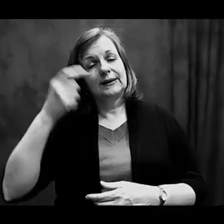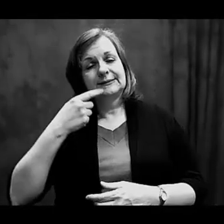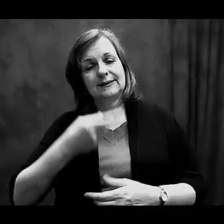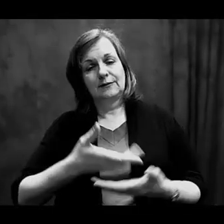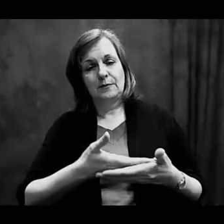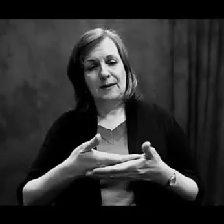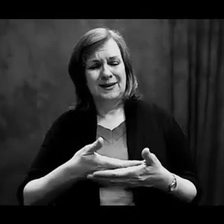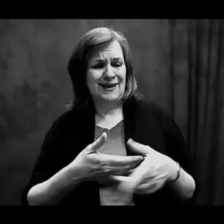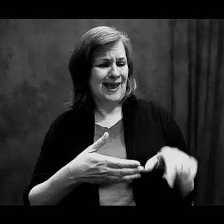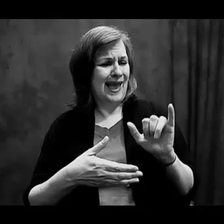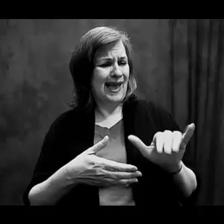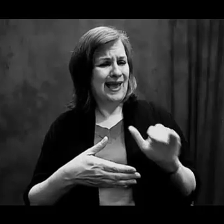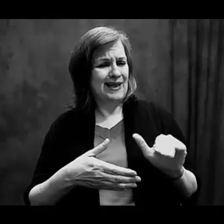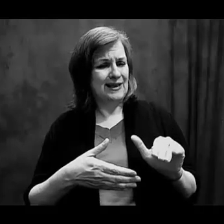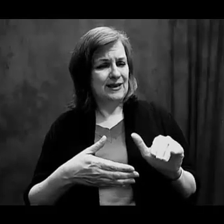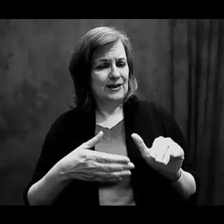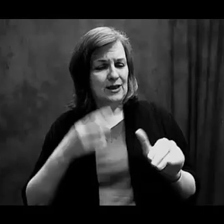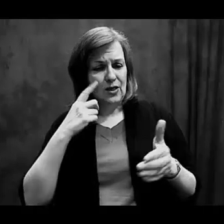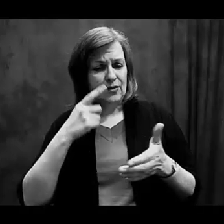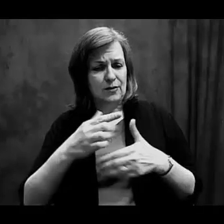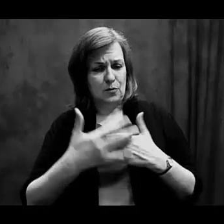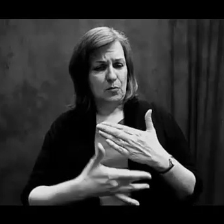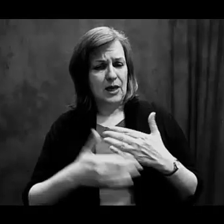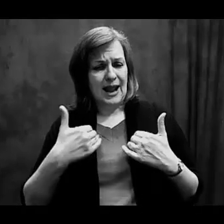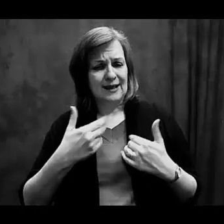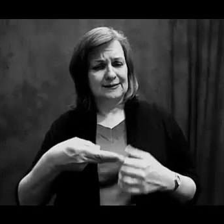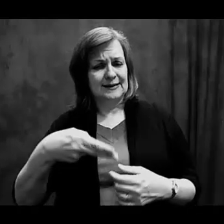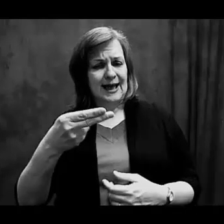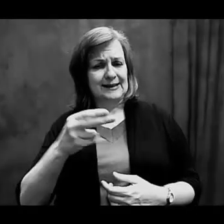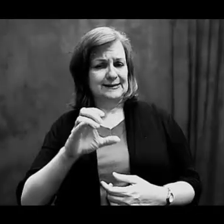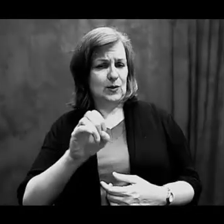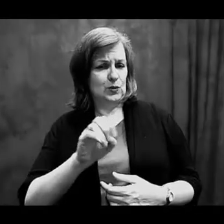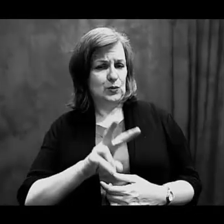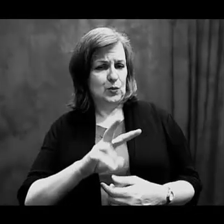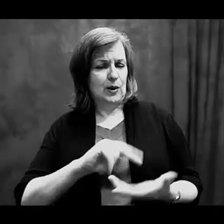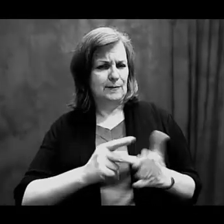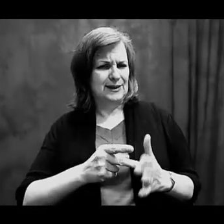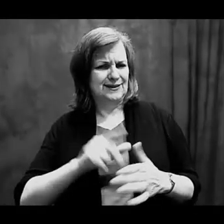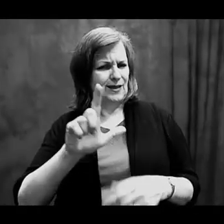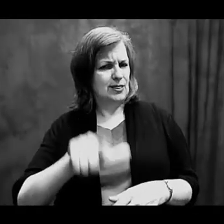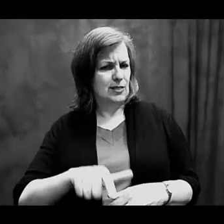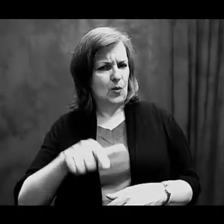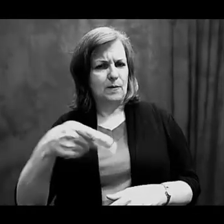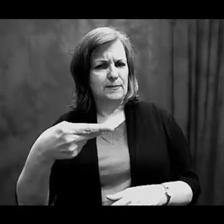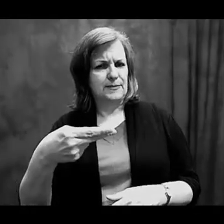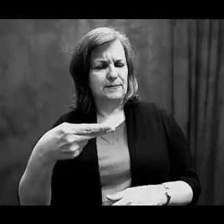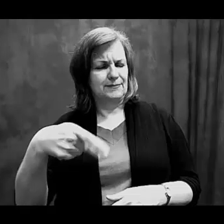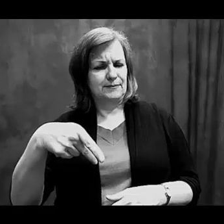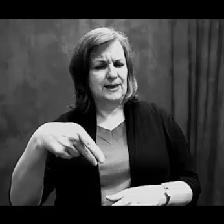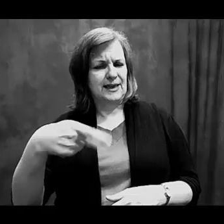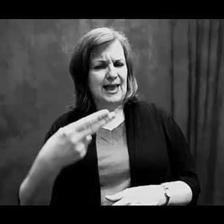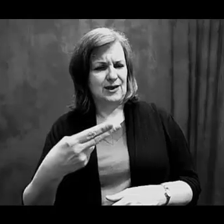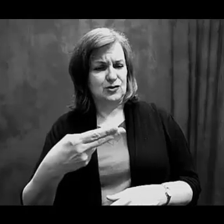the first time the lungs are inflating with are we've got to get them going so the the brain